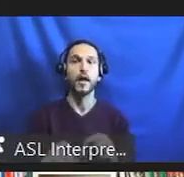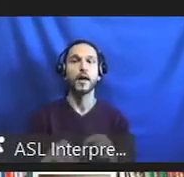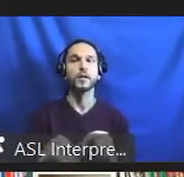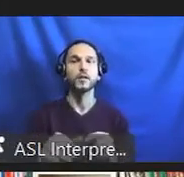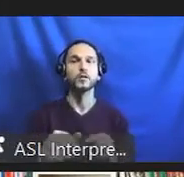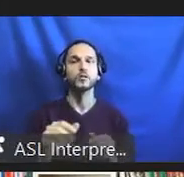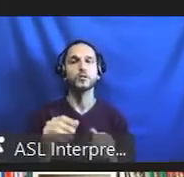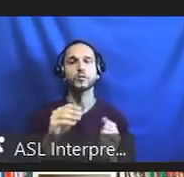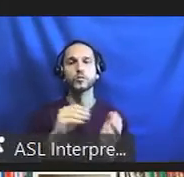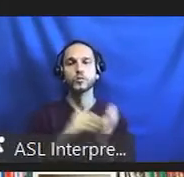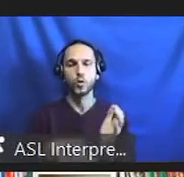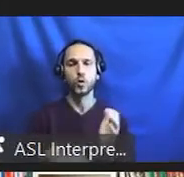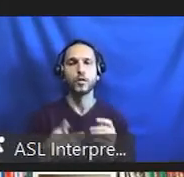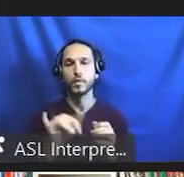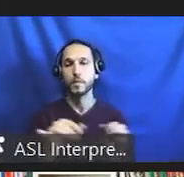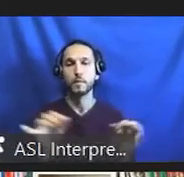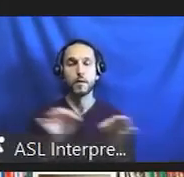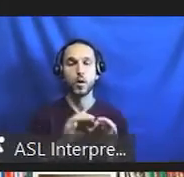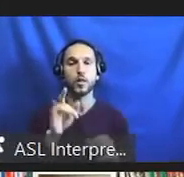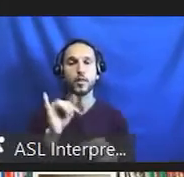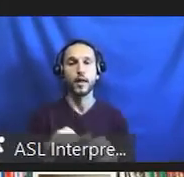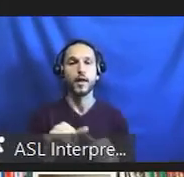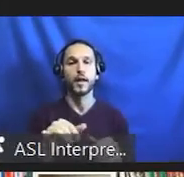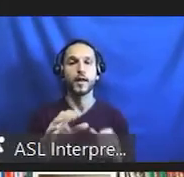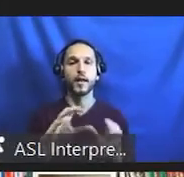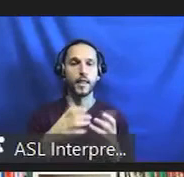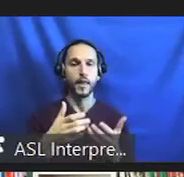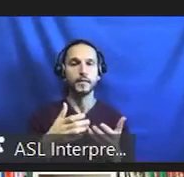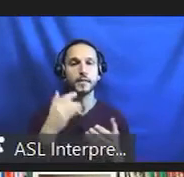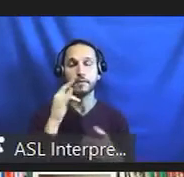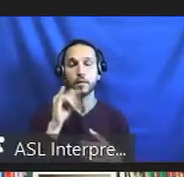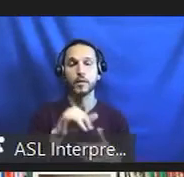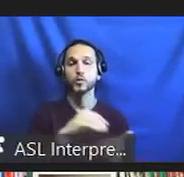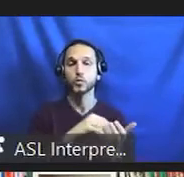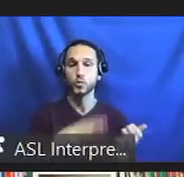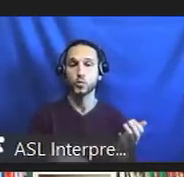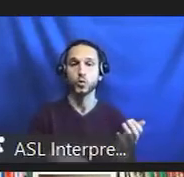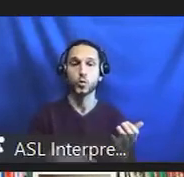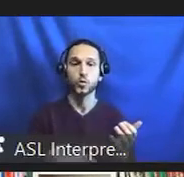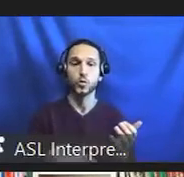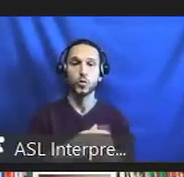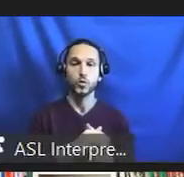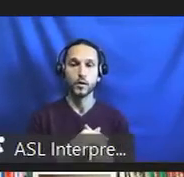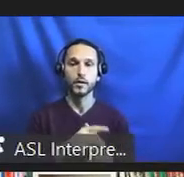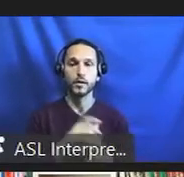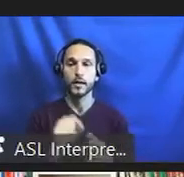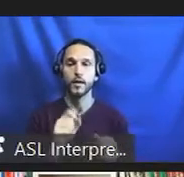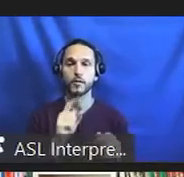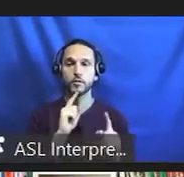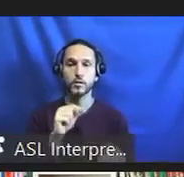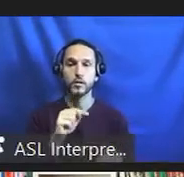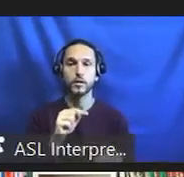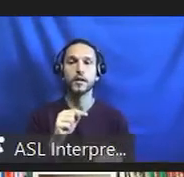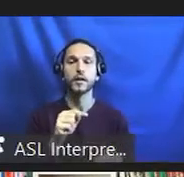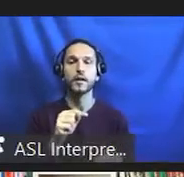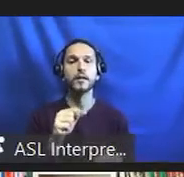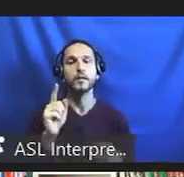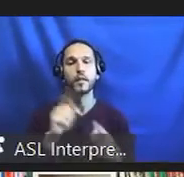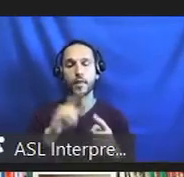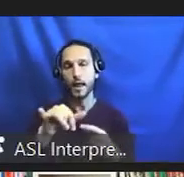and it's relevant to the class work, and certainly if the student's going to be responsible to know the content,